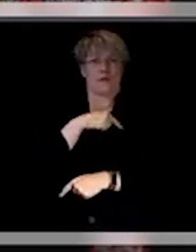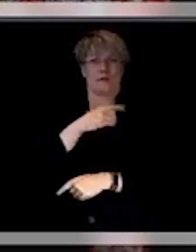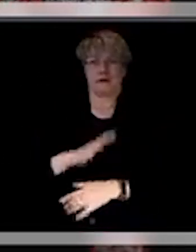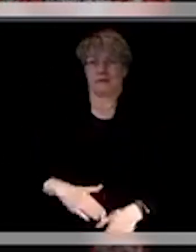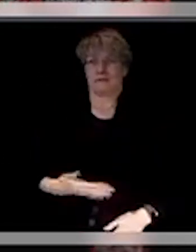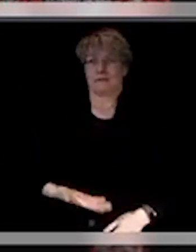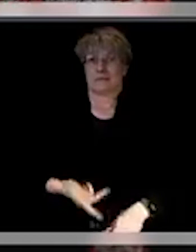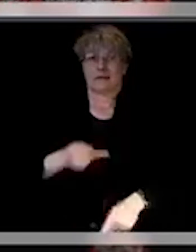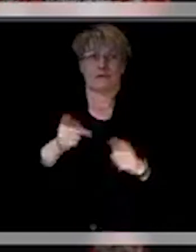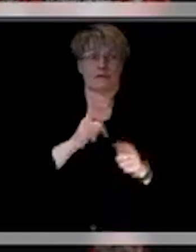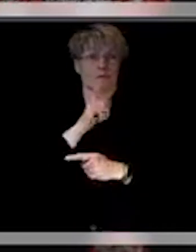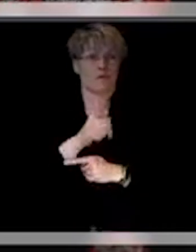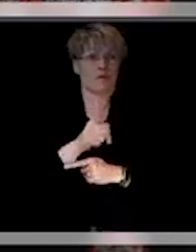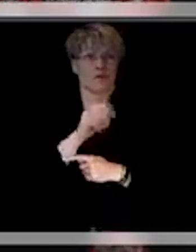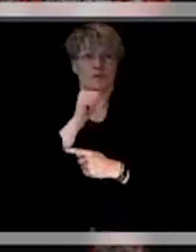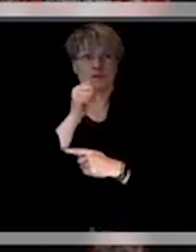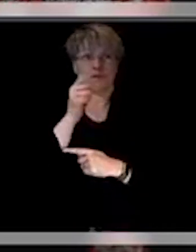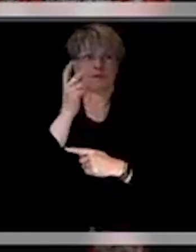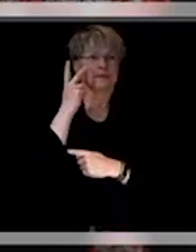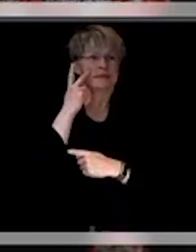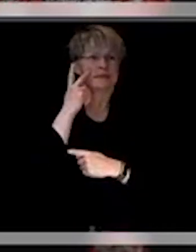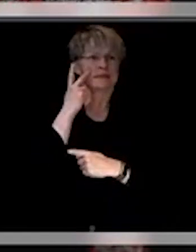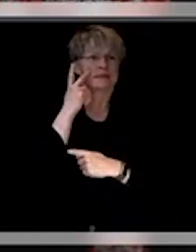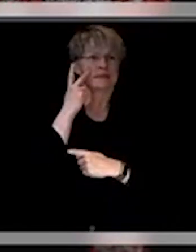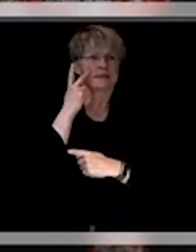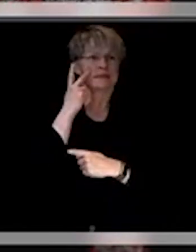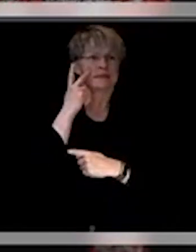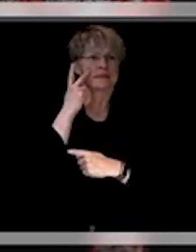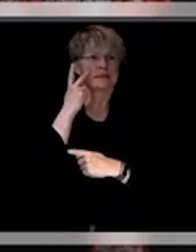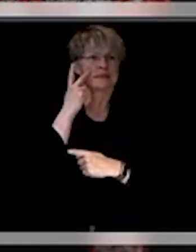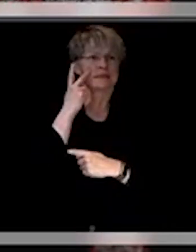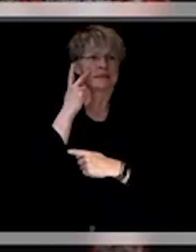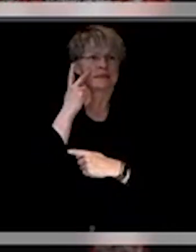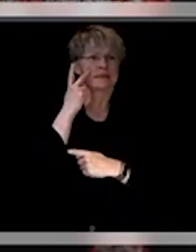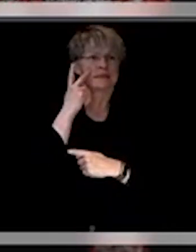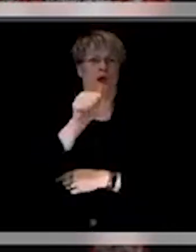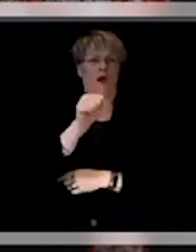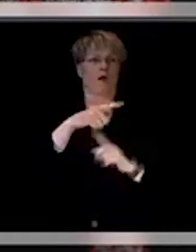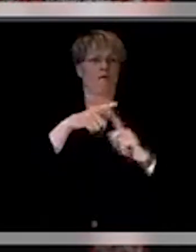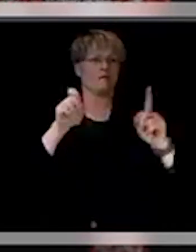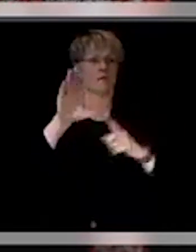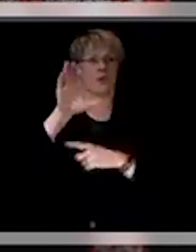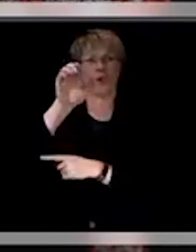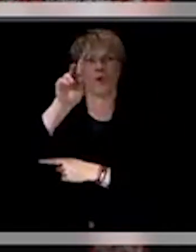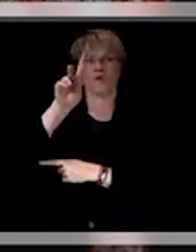caused specifically by COVID-19. I can address that one offline.